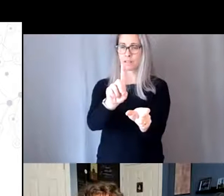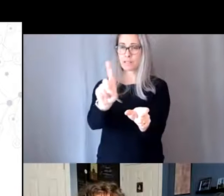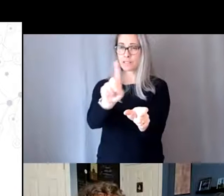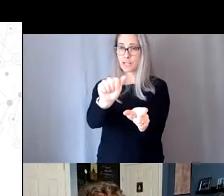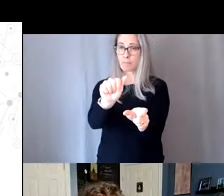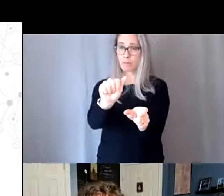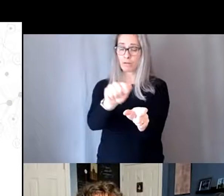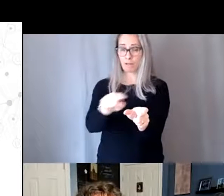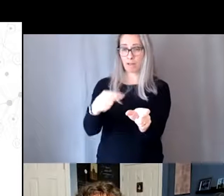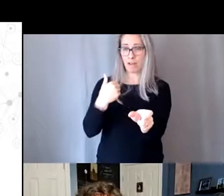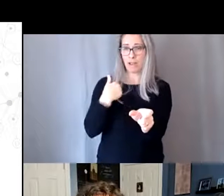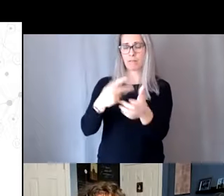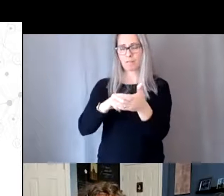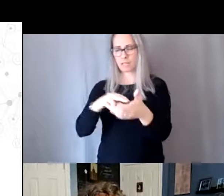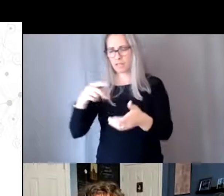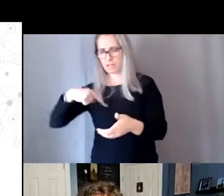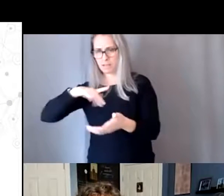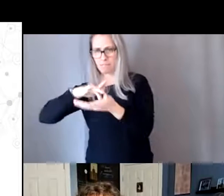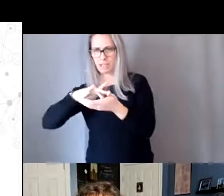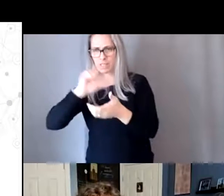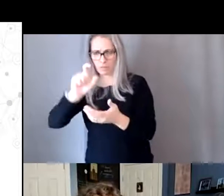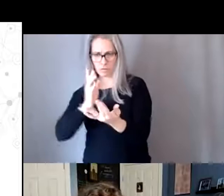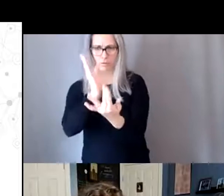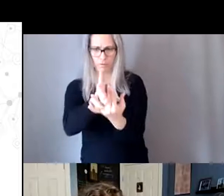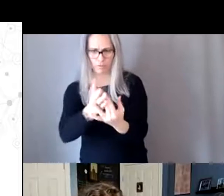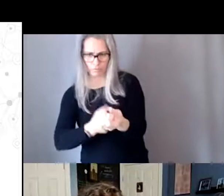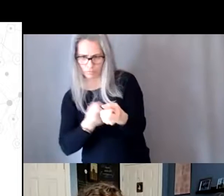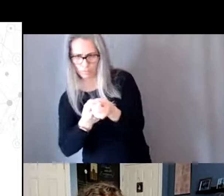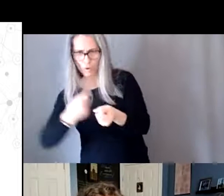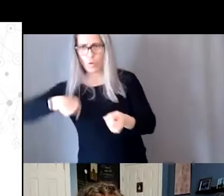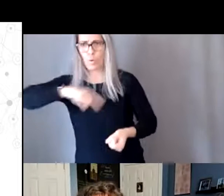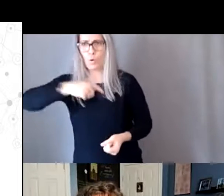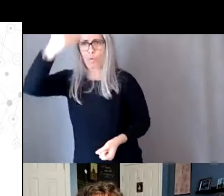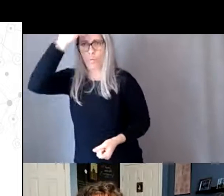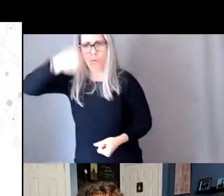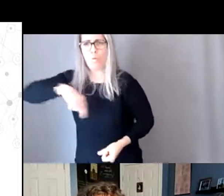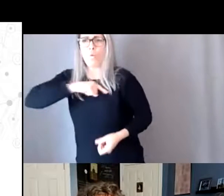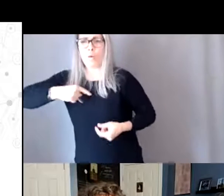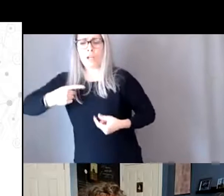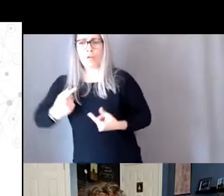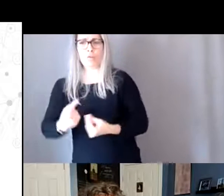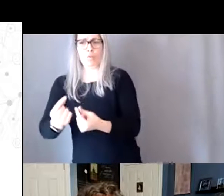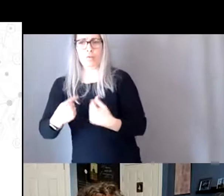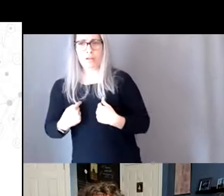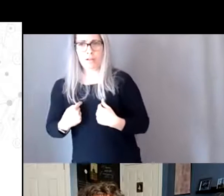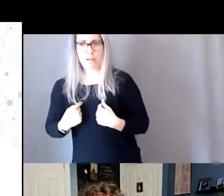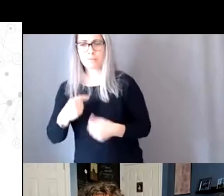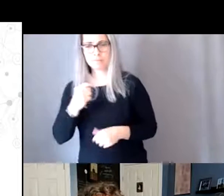upon by knowing or expert healthcare professionals I’m drawing on Hayes and Hanold's